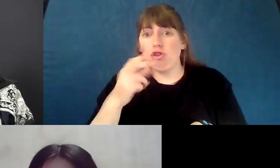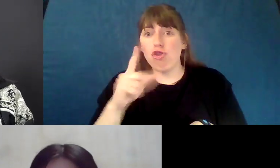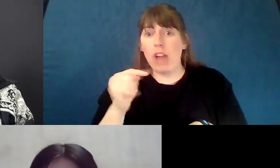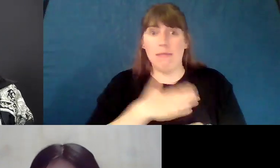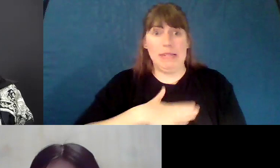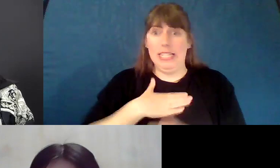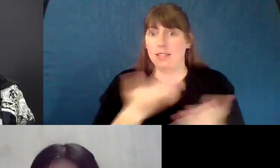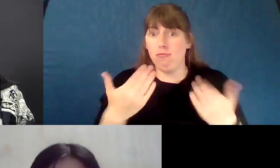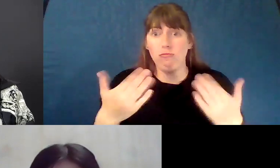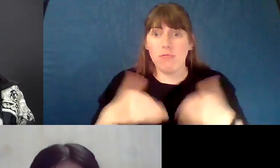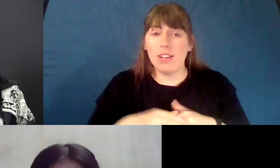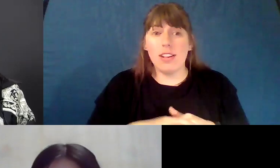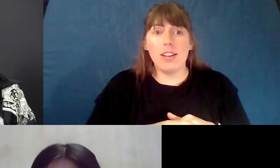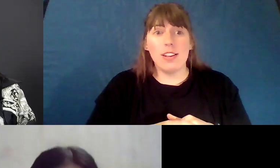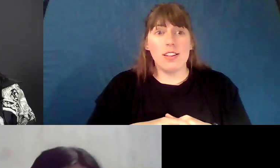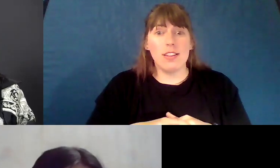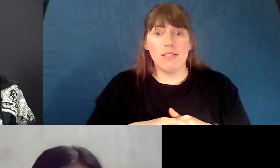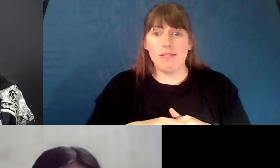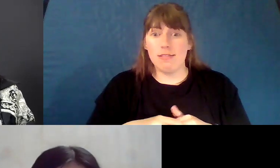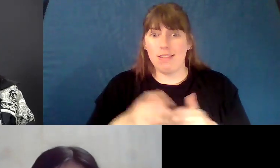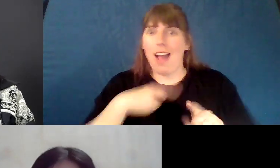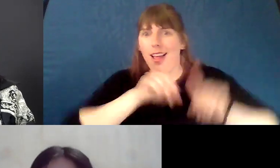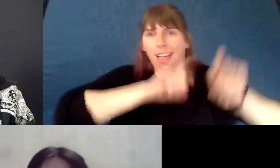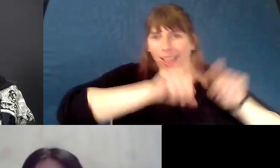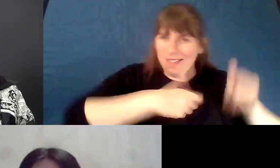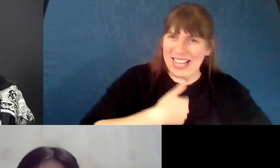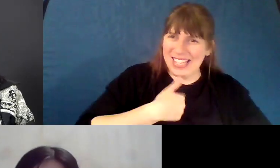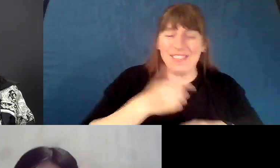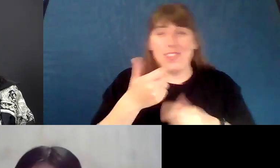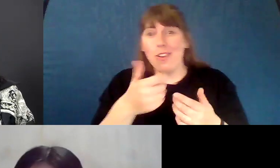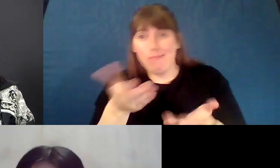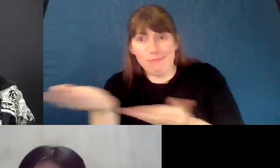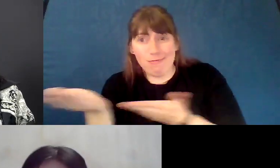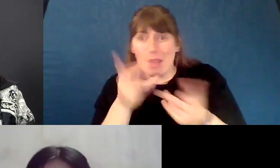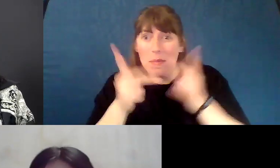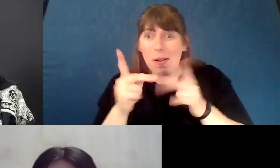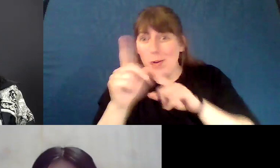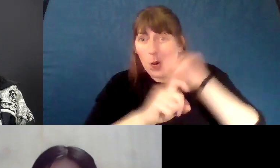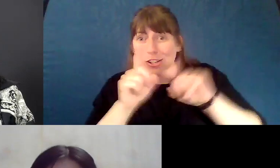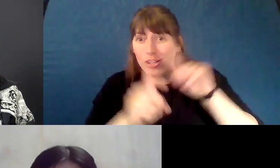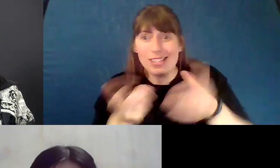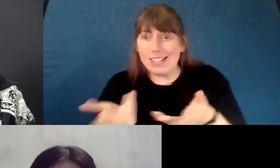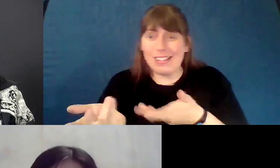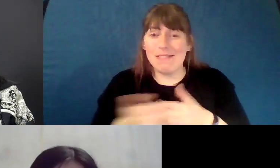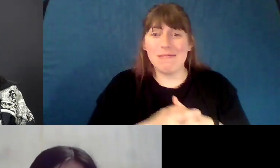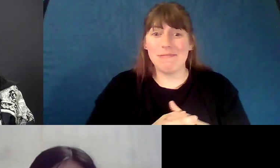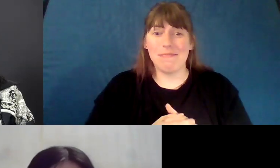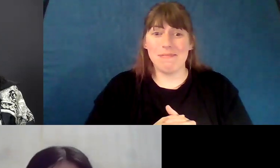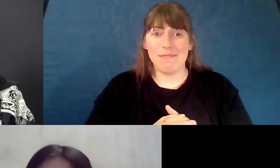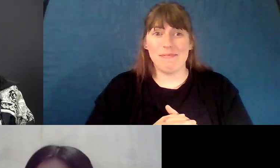You know, so if there's anything you want to ask about, I've been asking lots of questions, and reading out some of the comments, but if there's anything you want to hear Nancy and Kiran